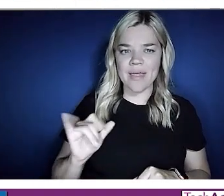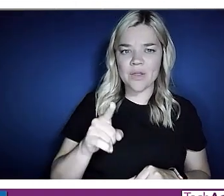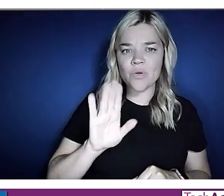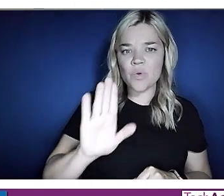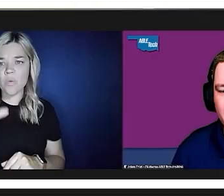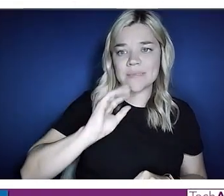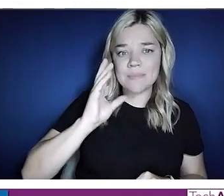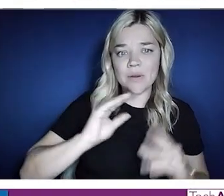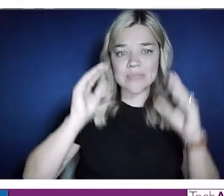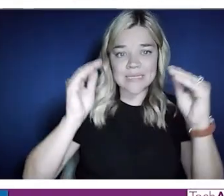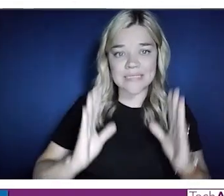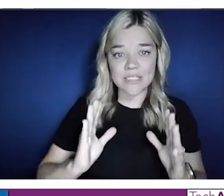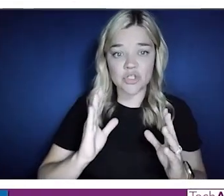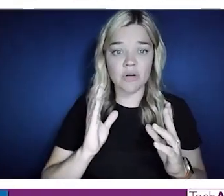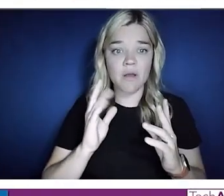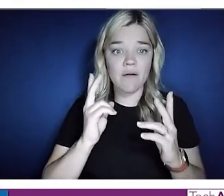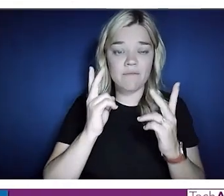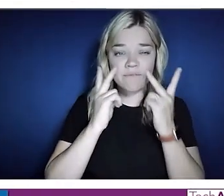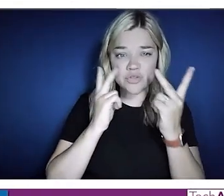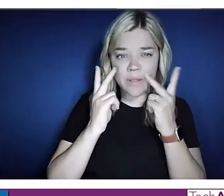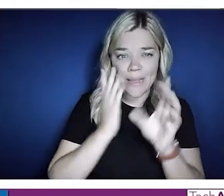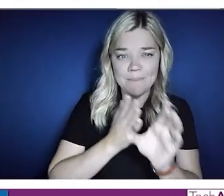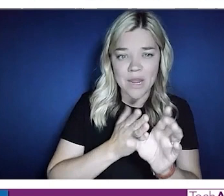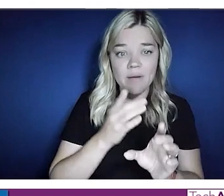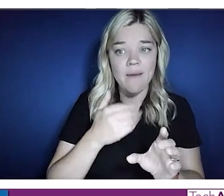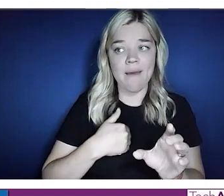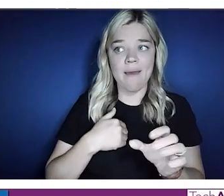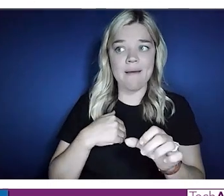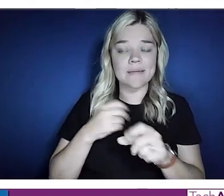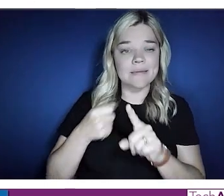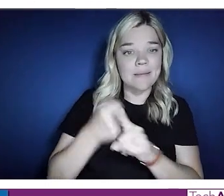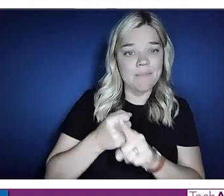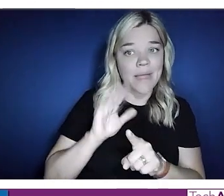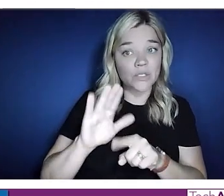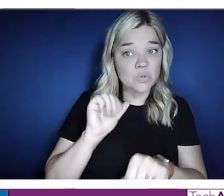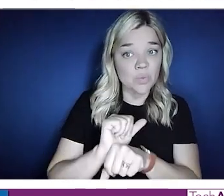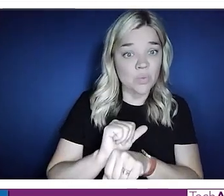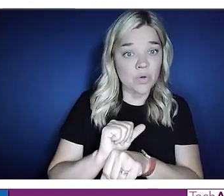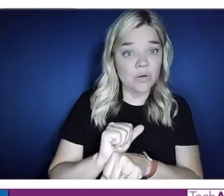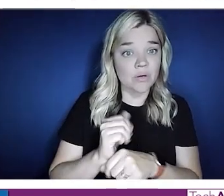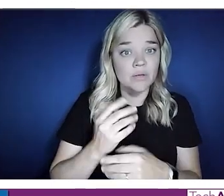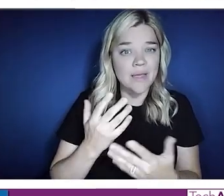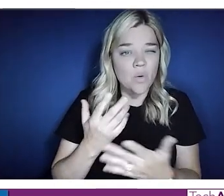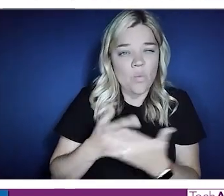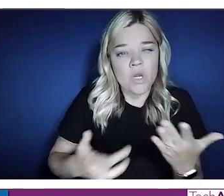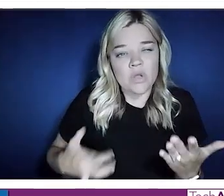of the visually impaired has impacted your, you know, work at Pearson? Like, what do you feel like has been good